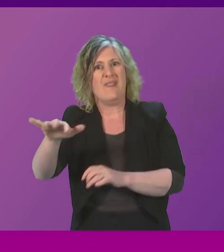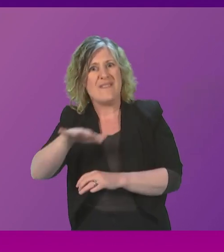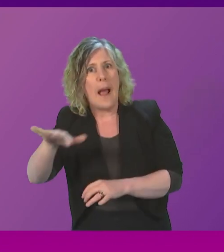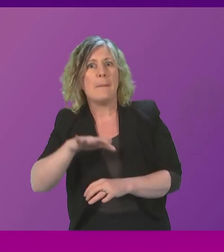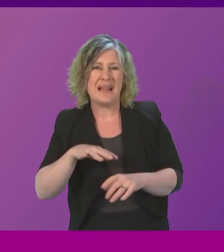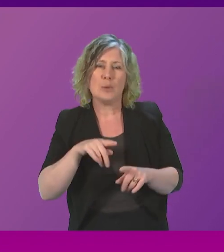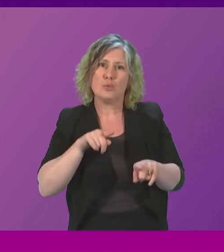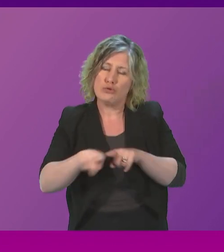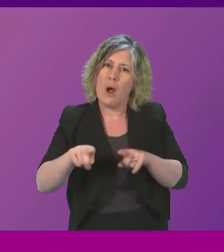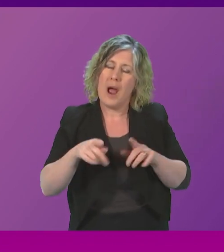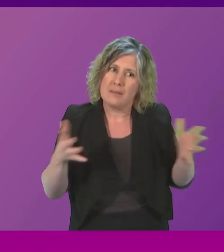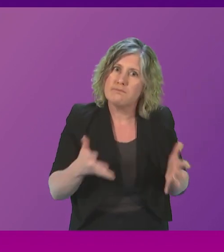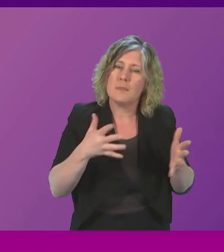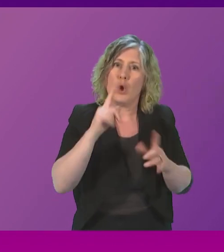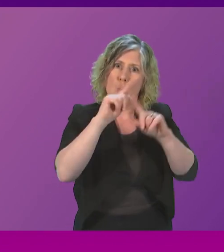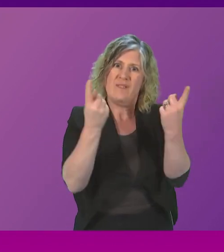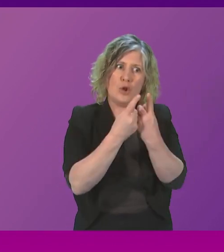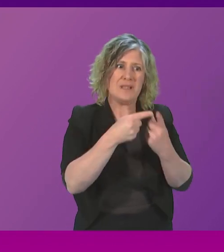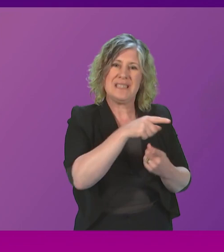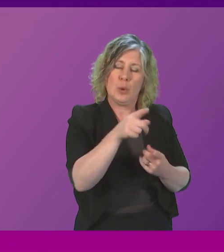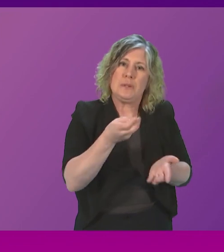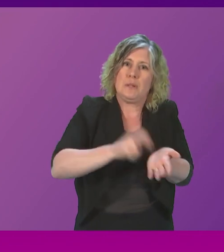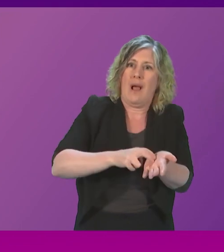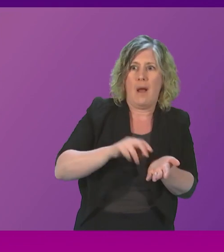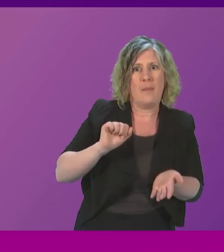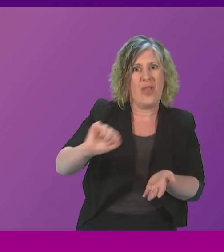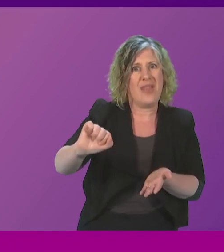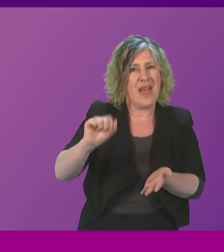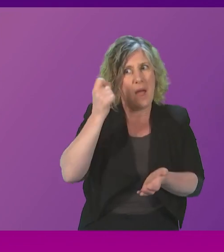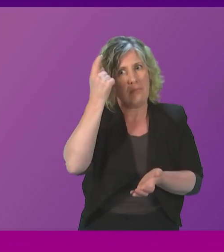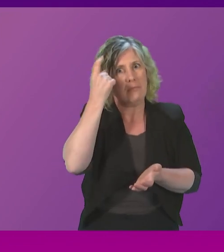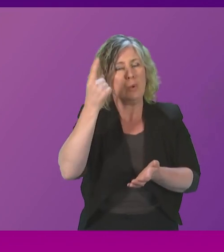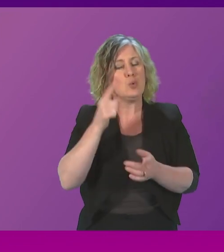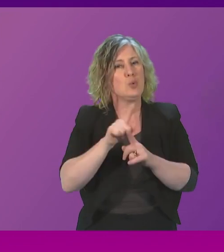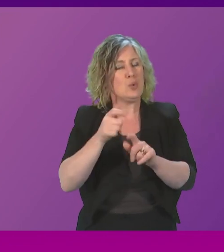will sign up to that excellent initiative.